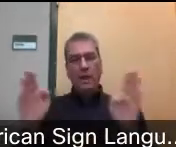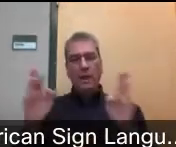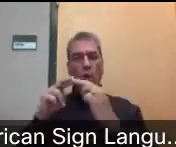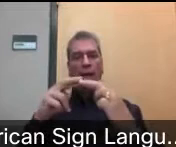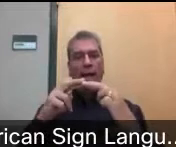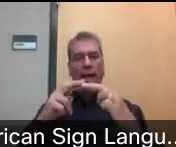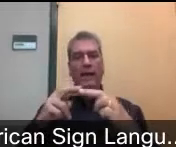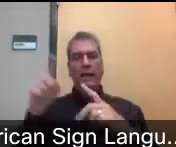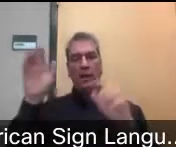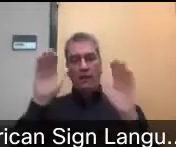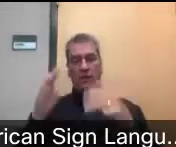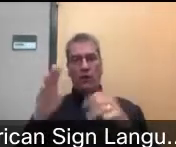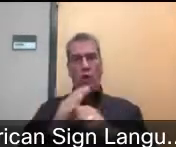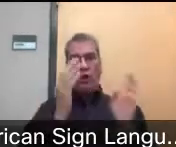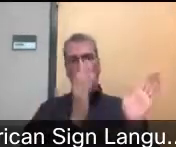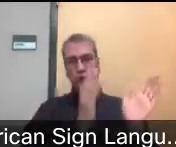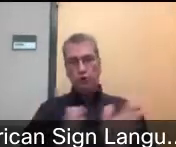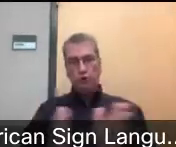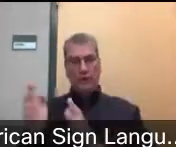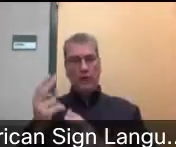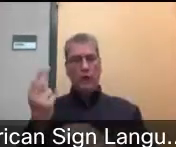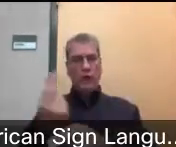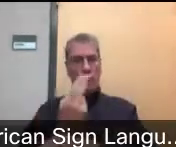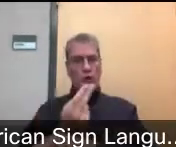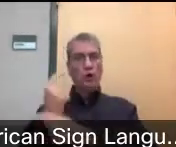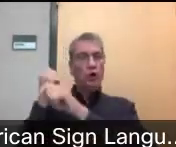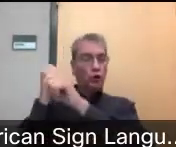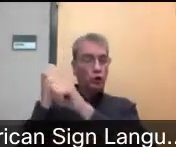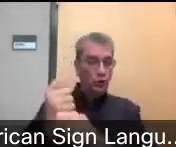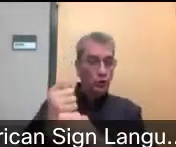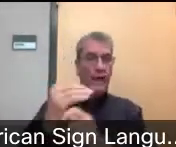primarily on the strategies that can be used in traditional and new digital media to provide